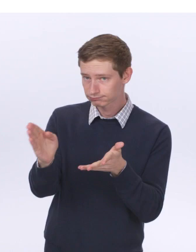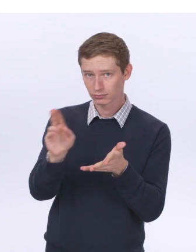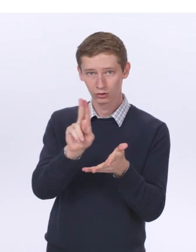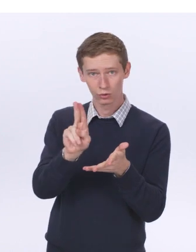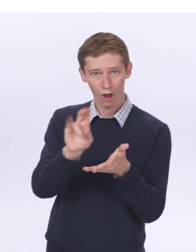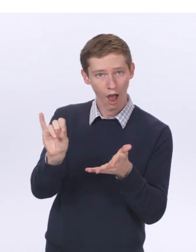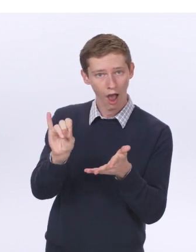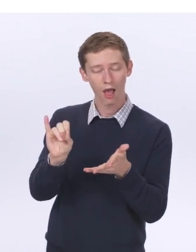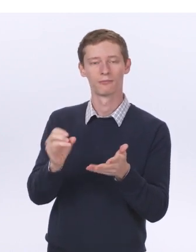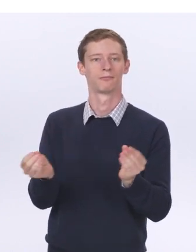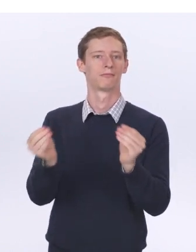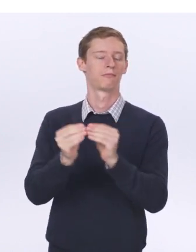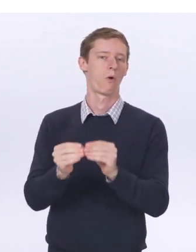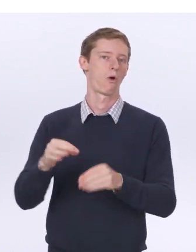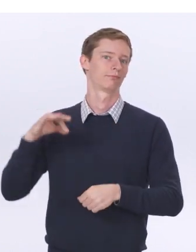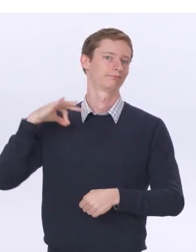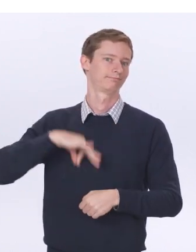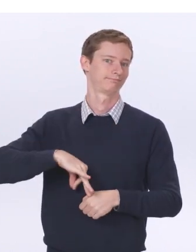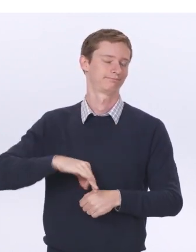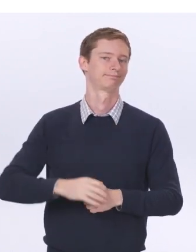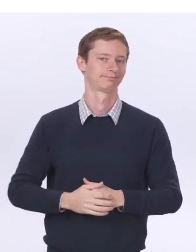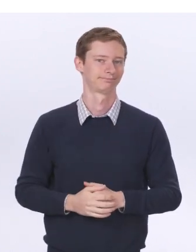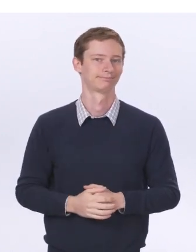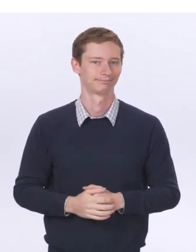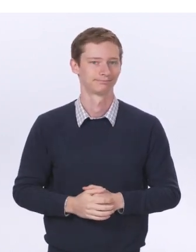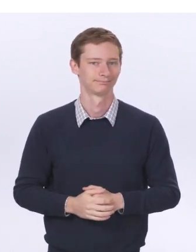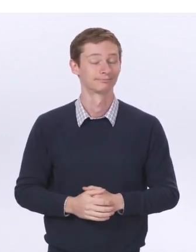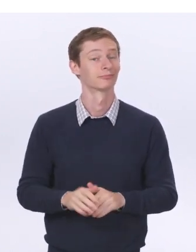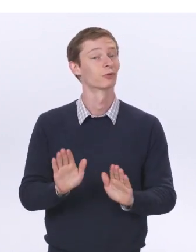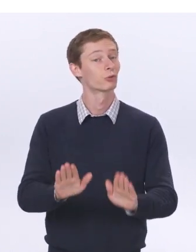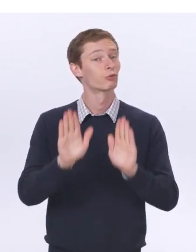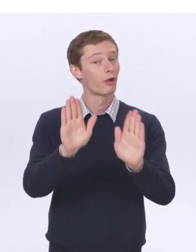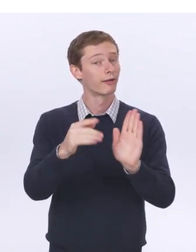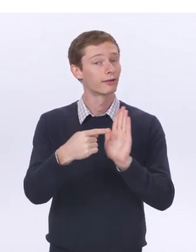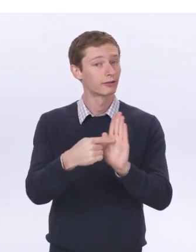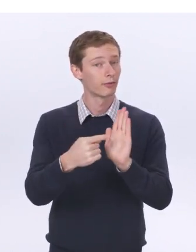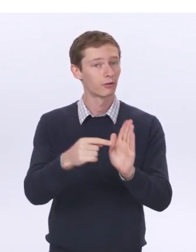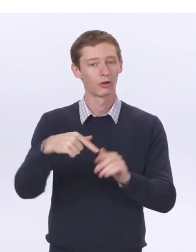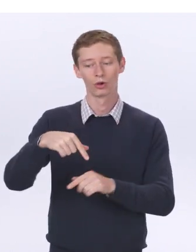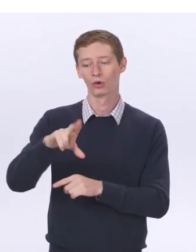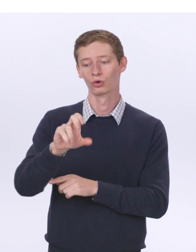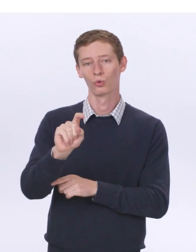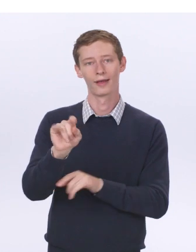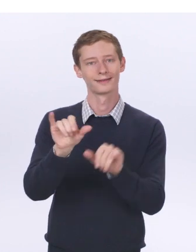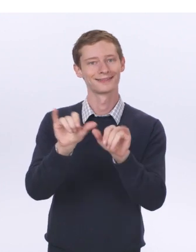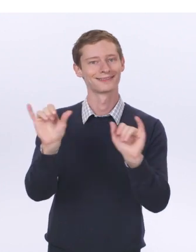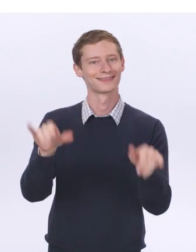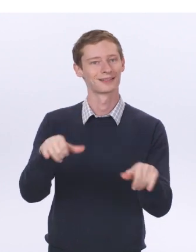A great example of this is the Quest system environment, which has supported Raycast and pinch selection for a while now,